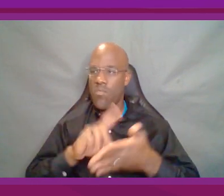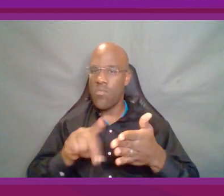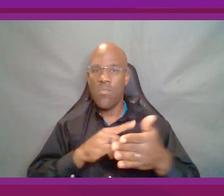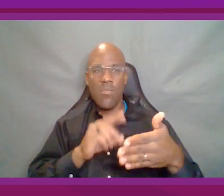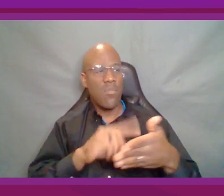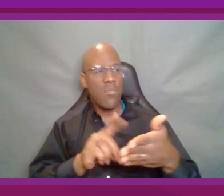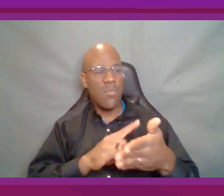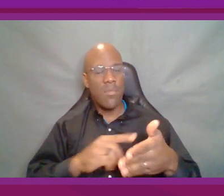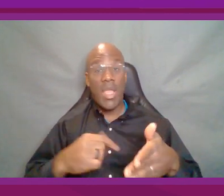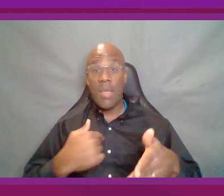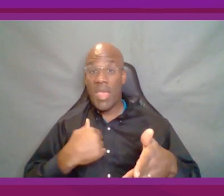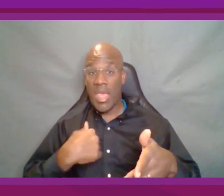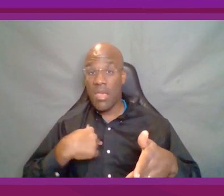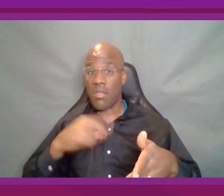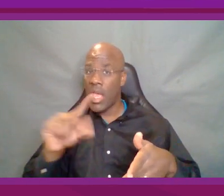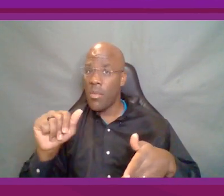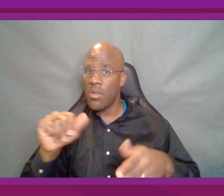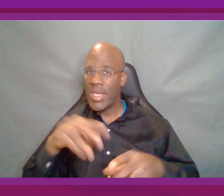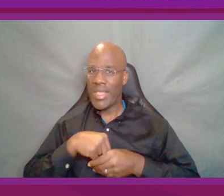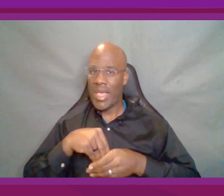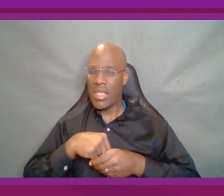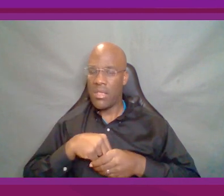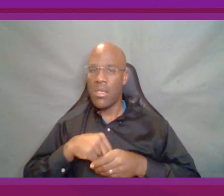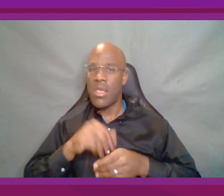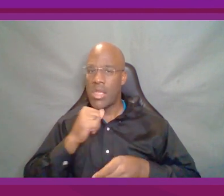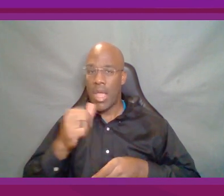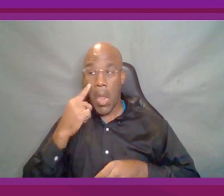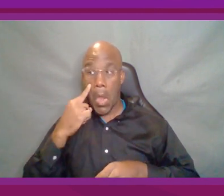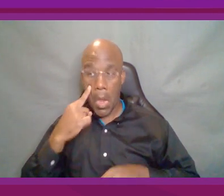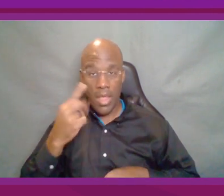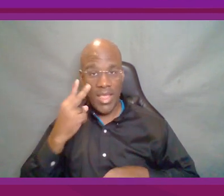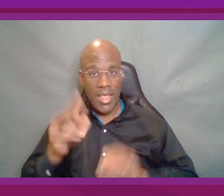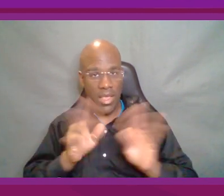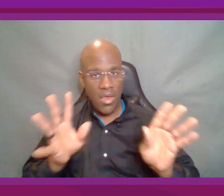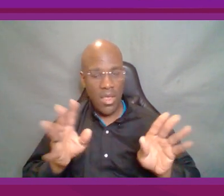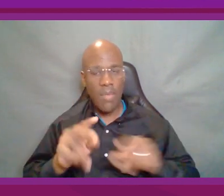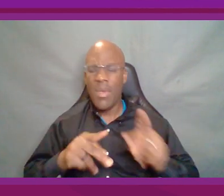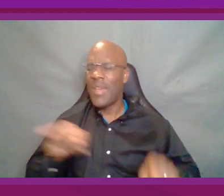me having not apparent disabilities, I've been told I wasn't really disabled, I haven't had the